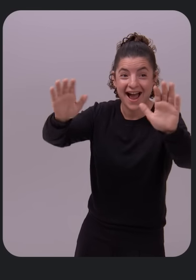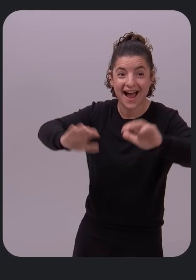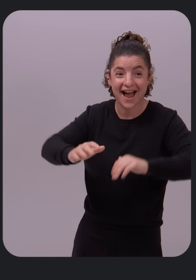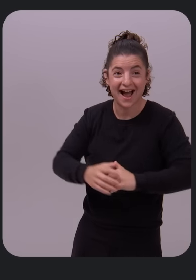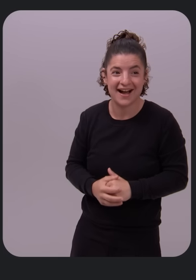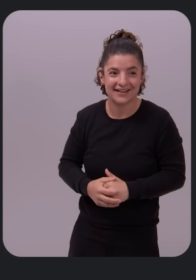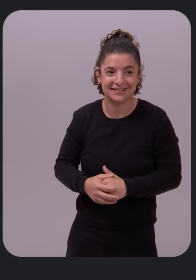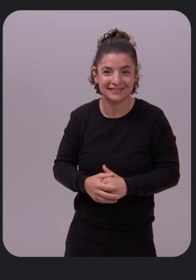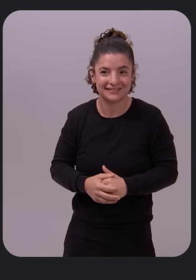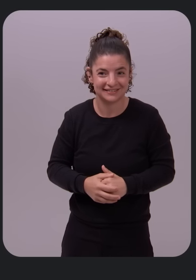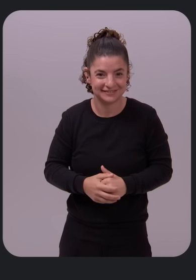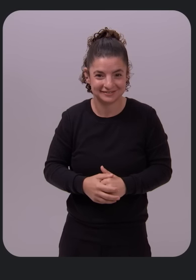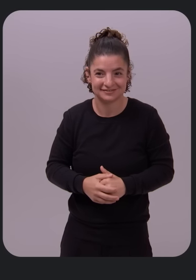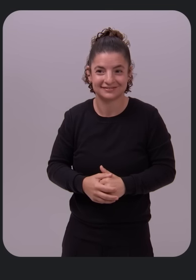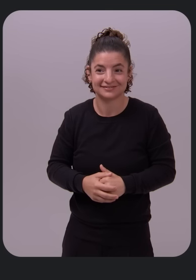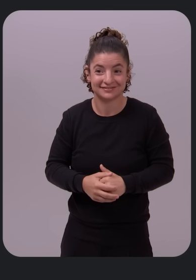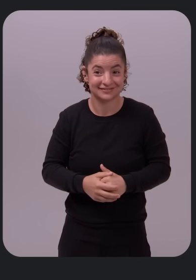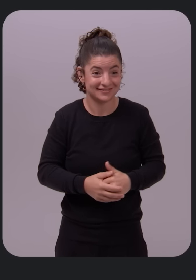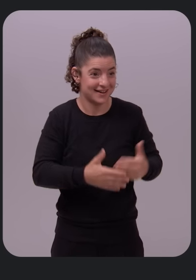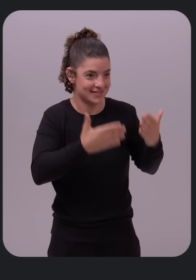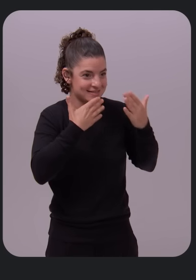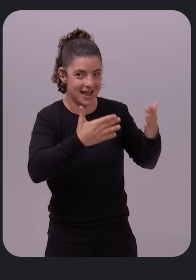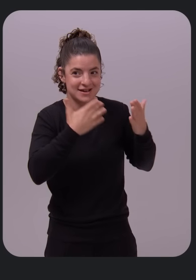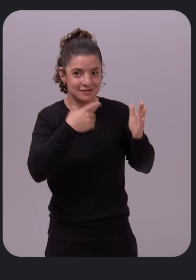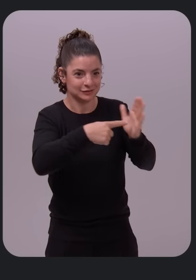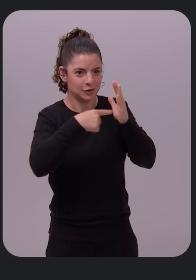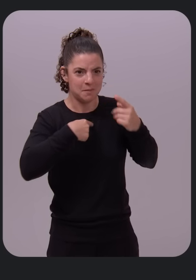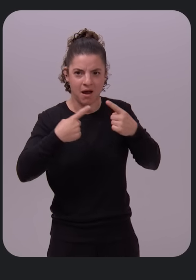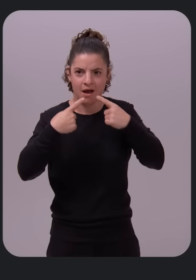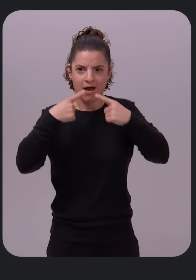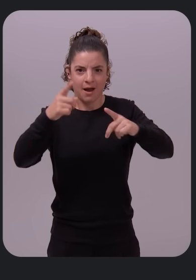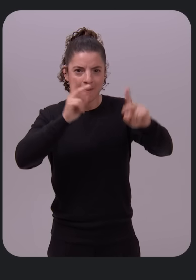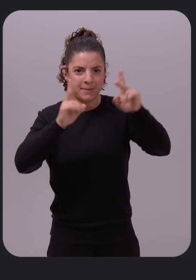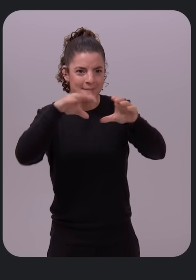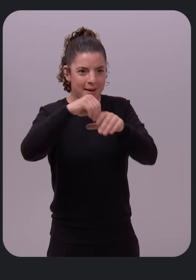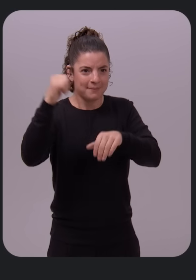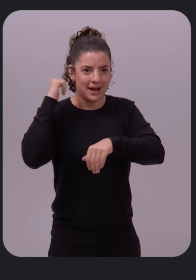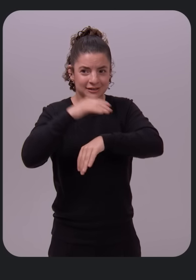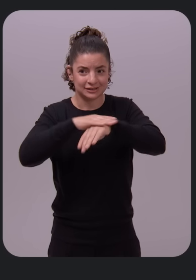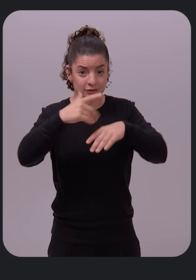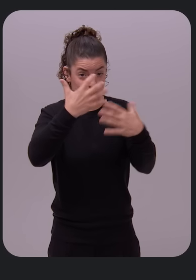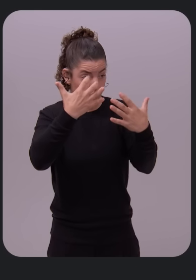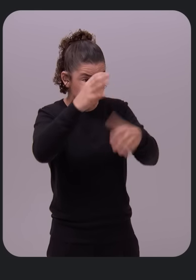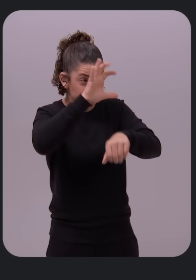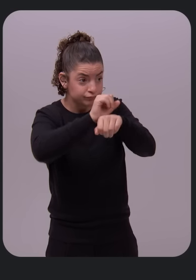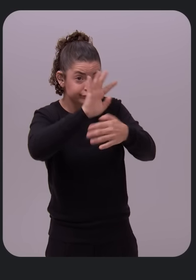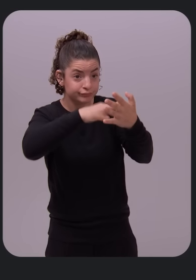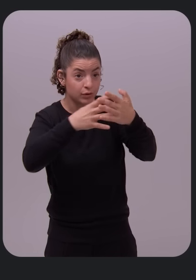Thanks for that star studded, behind the scenes look. By the way, do you want to book that coffee with Dieter now? Yes.